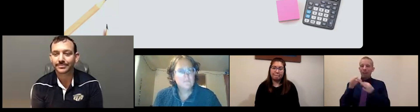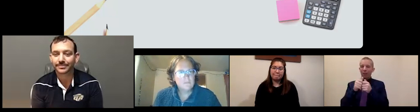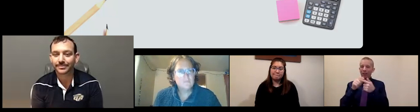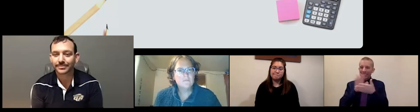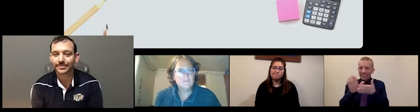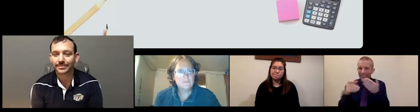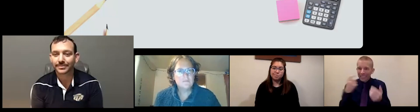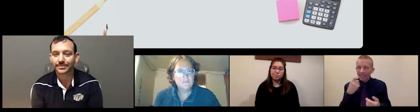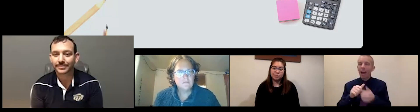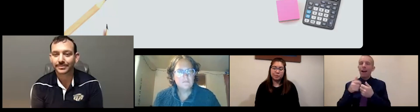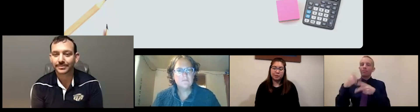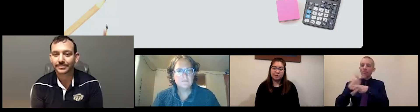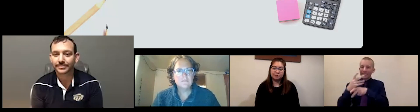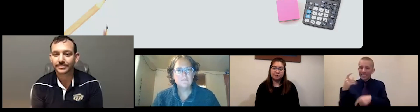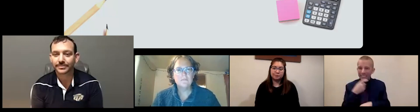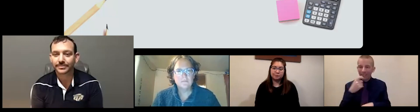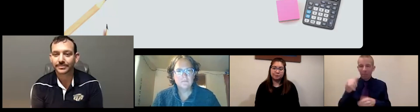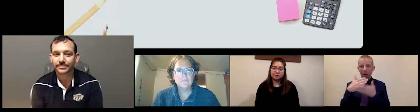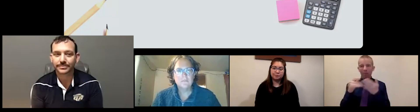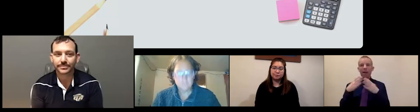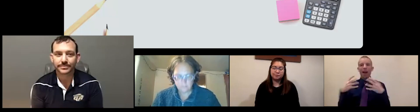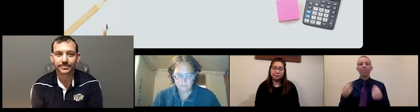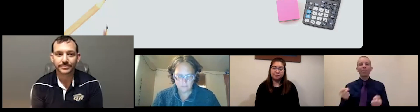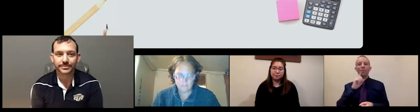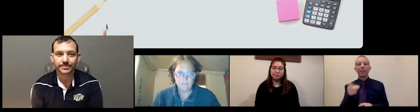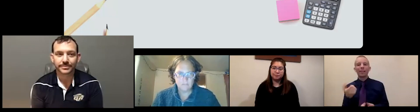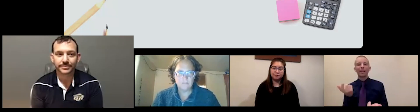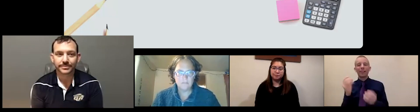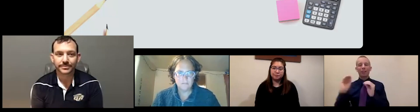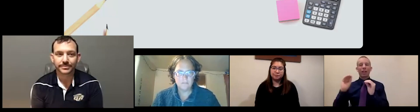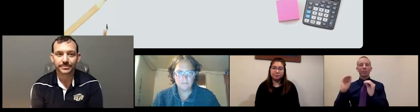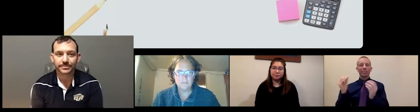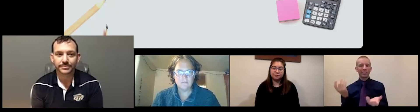I explain how to clean teeth and how to take care of their teeth. That’s part of public health, really. Education.